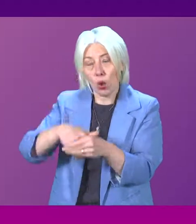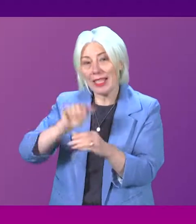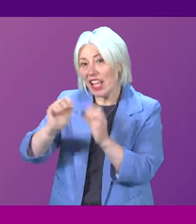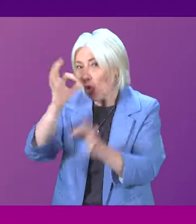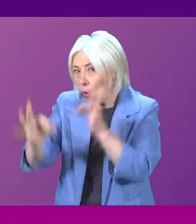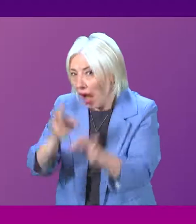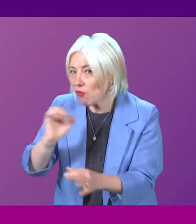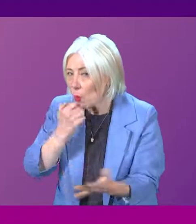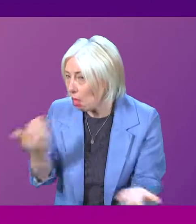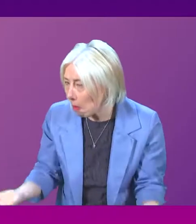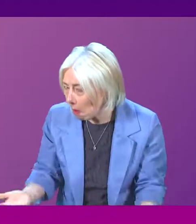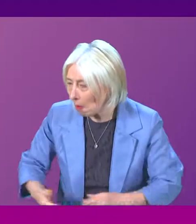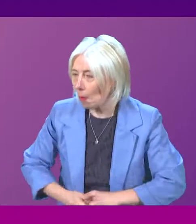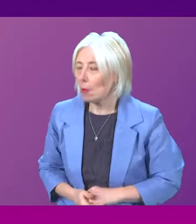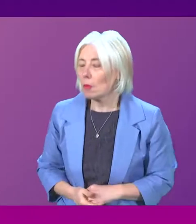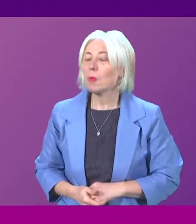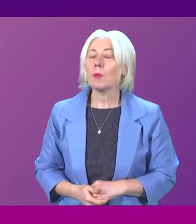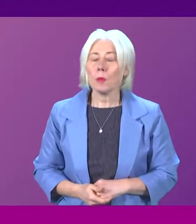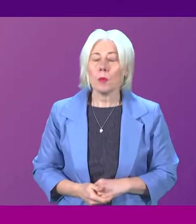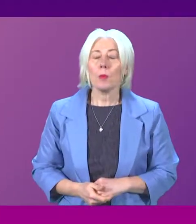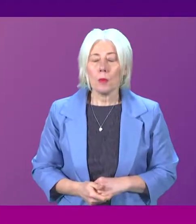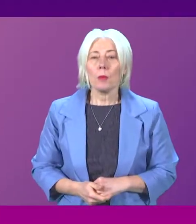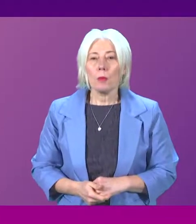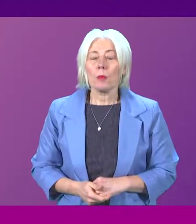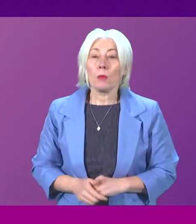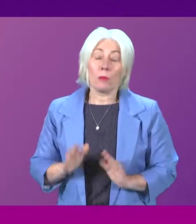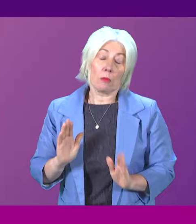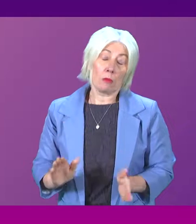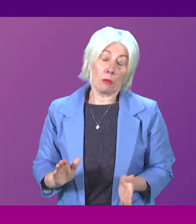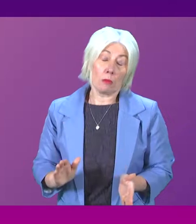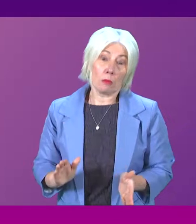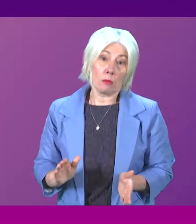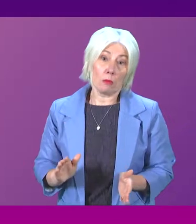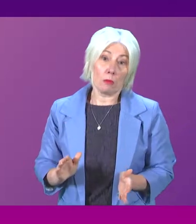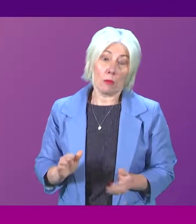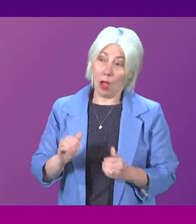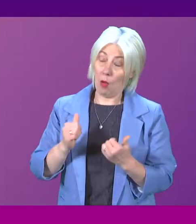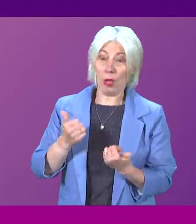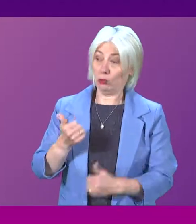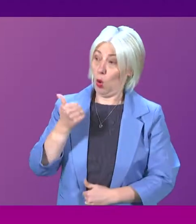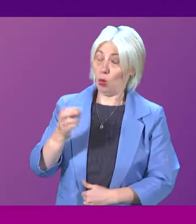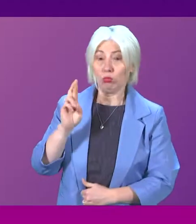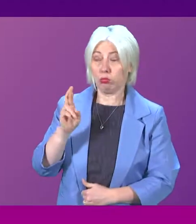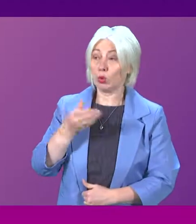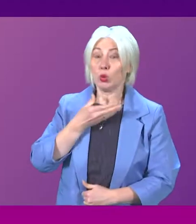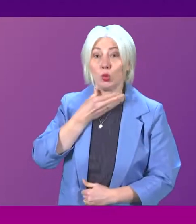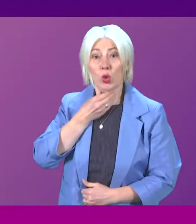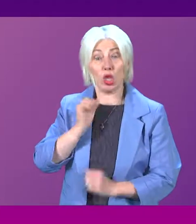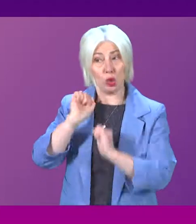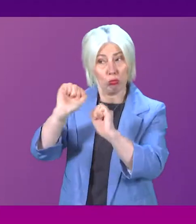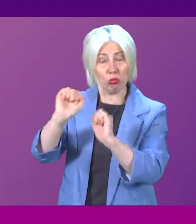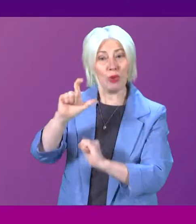First, I express my good wishes to Caroline Macdonald.